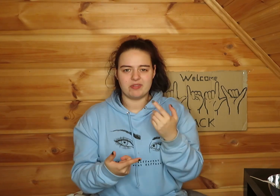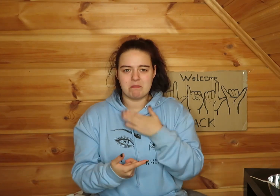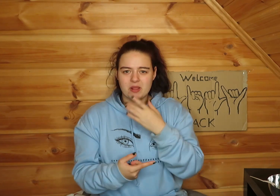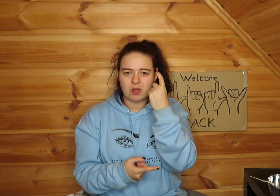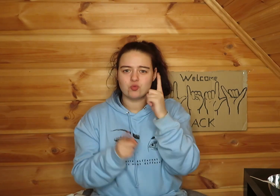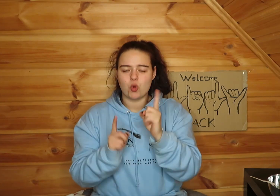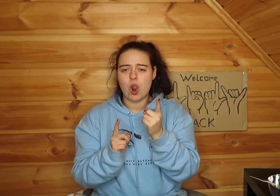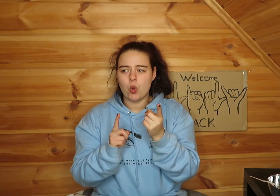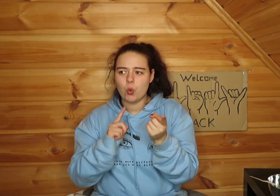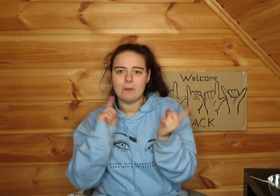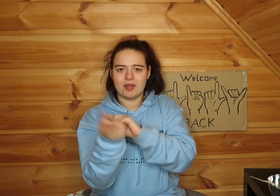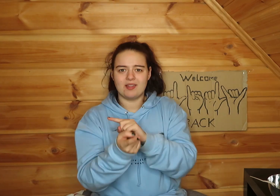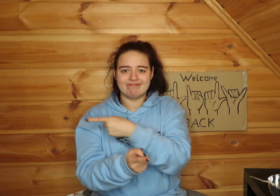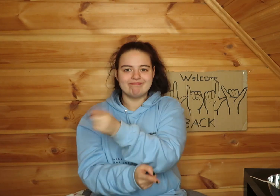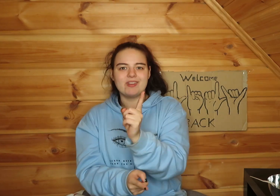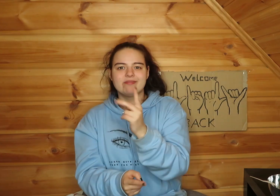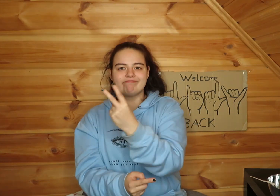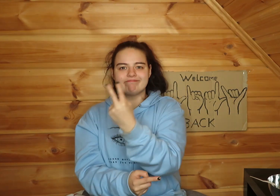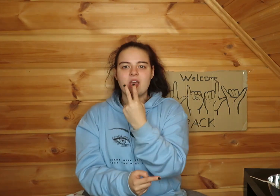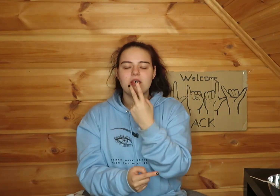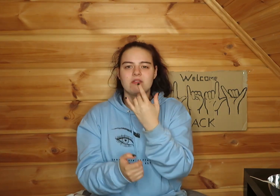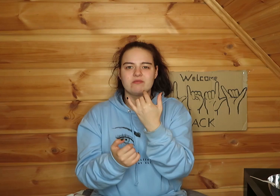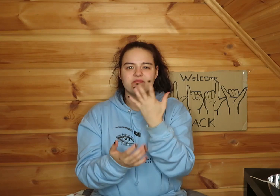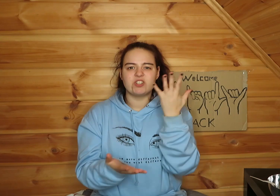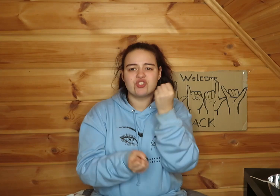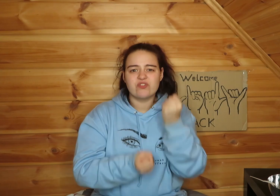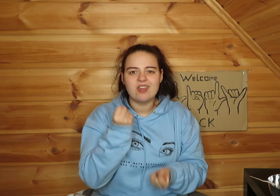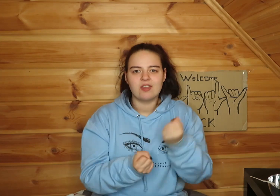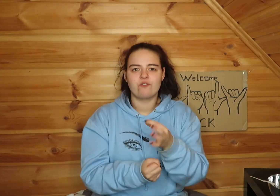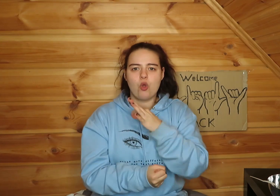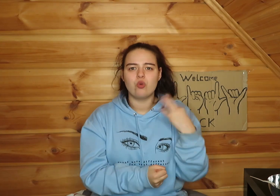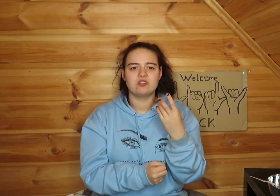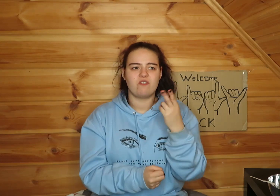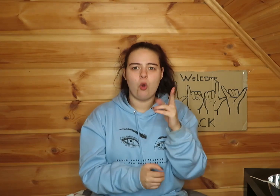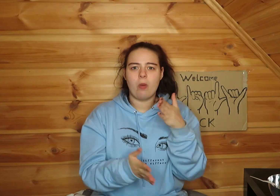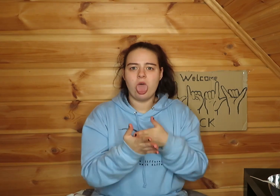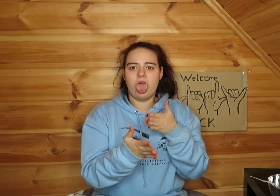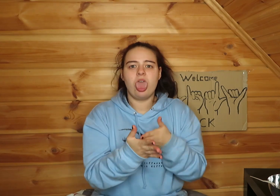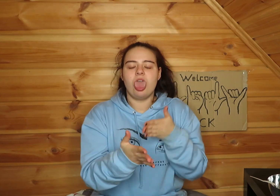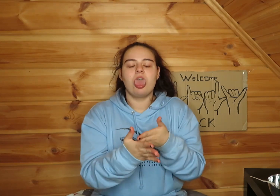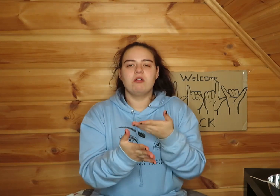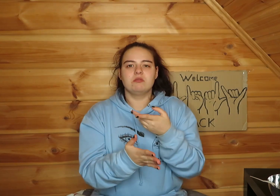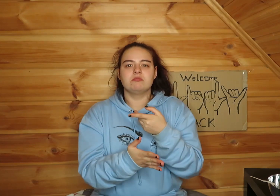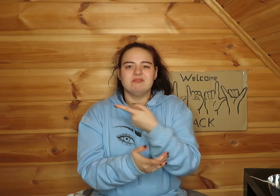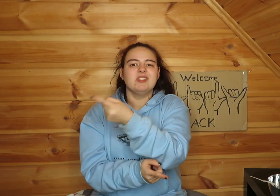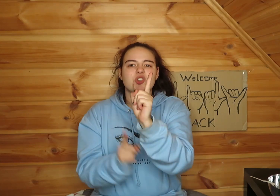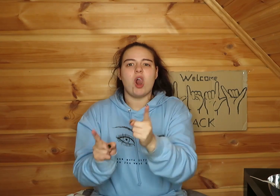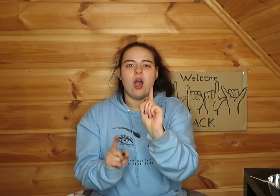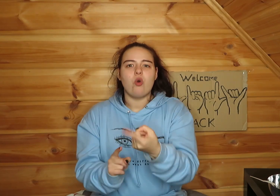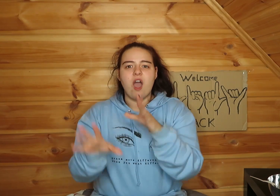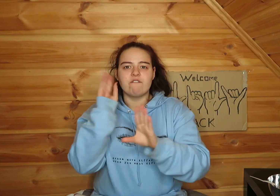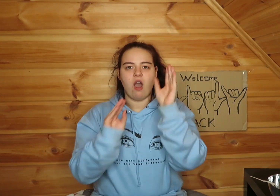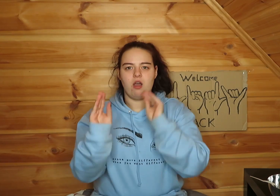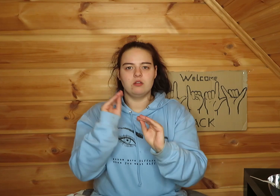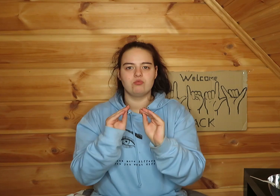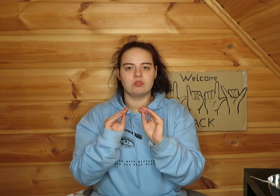They should experience our point of view. They would see what hardships we have to face and would learn from it.